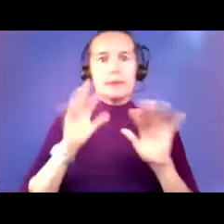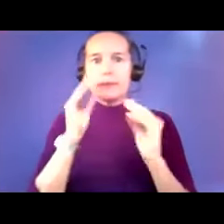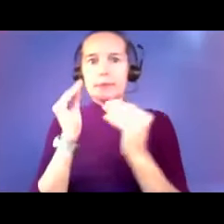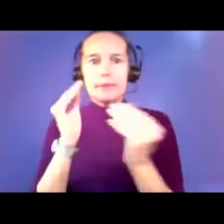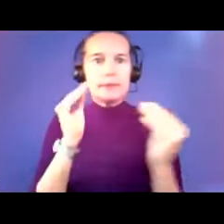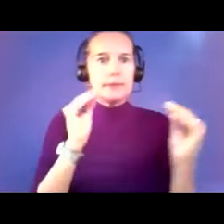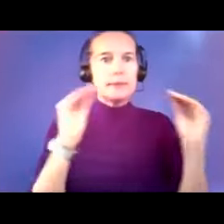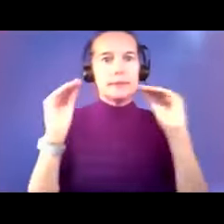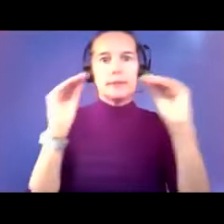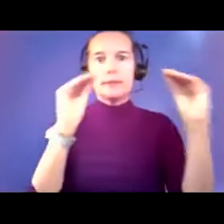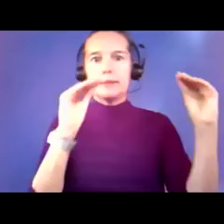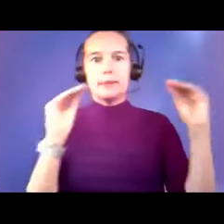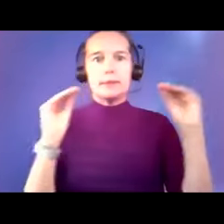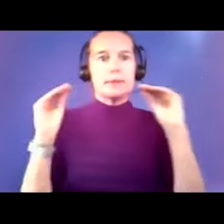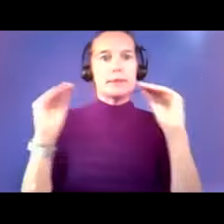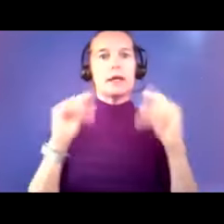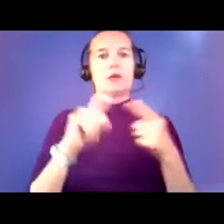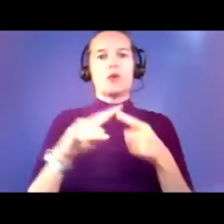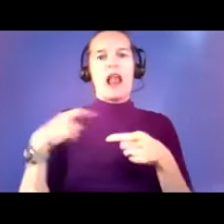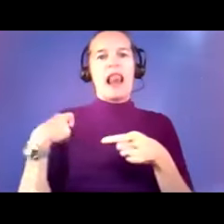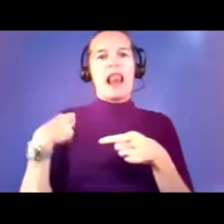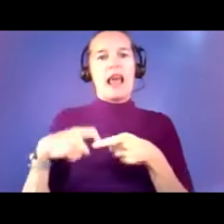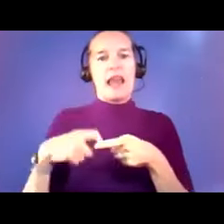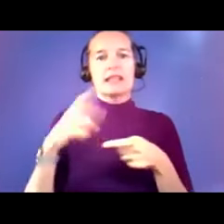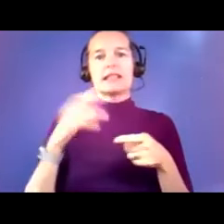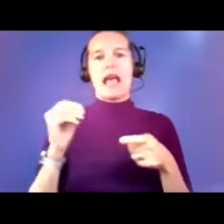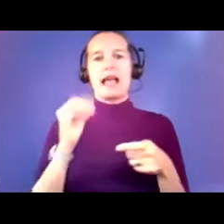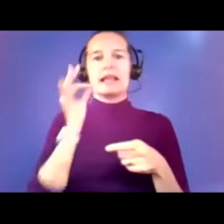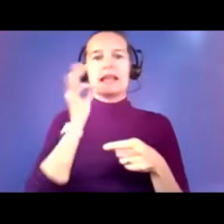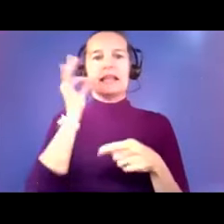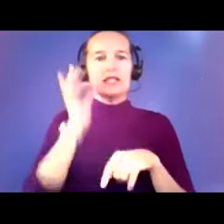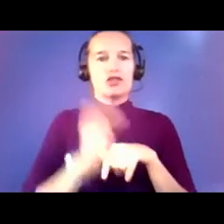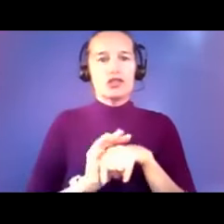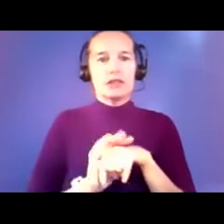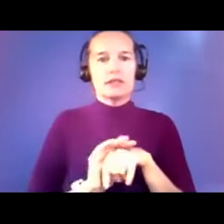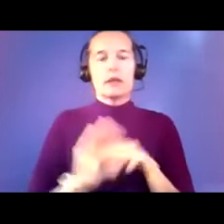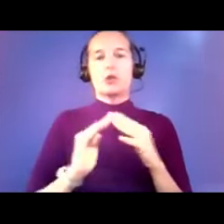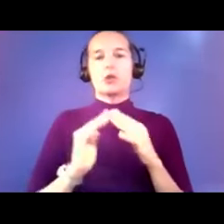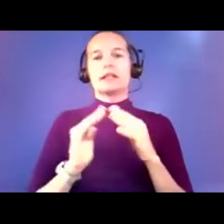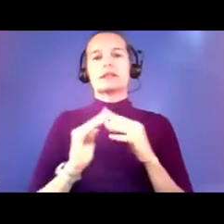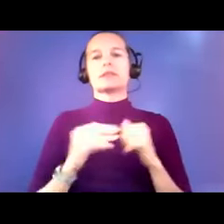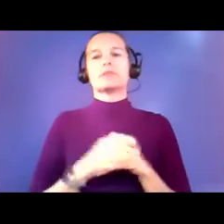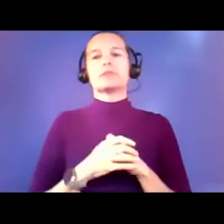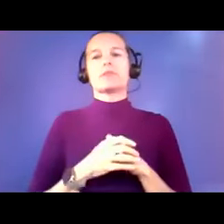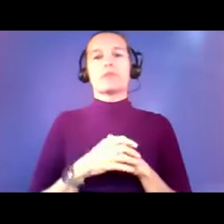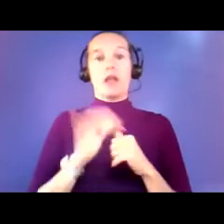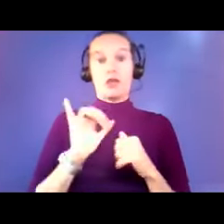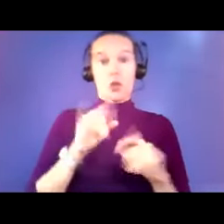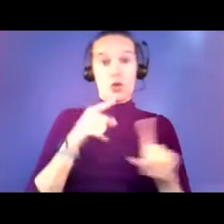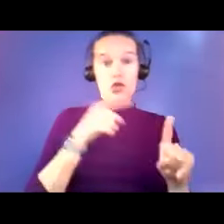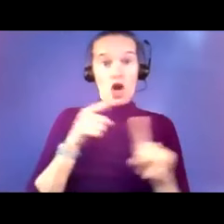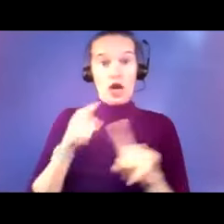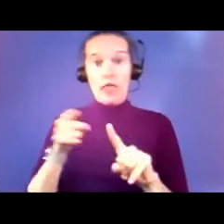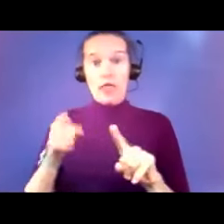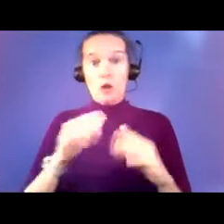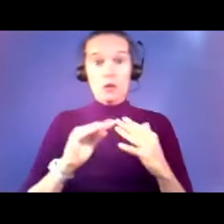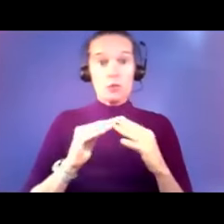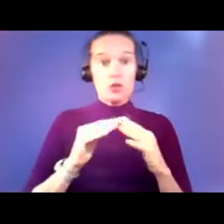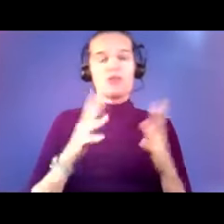targeted at Latin and indigenous communities are targeted. Efforts have already dramatically decreased the disparity, and though the